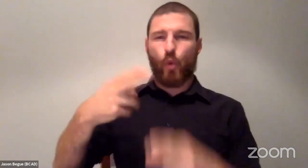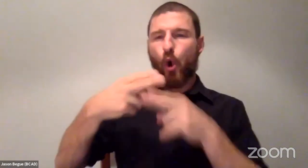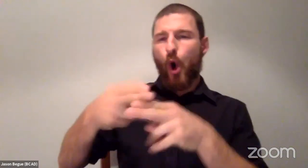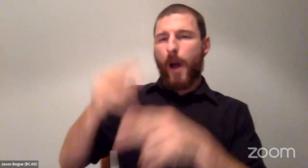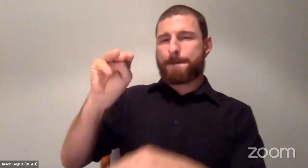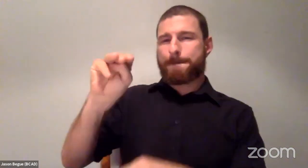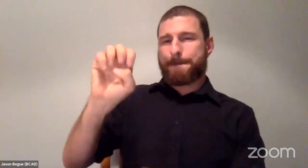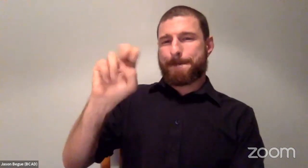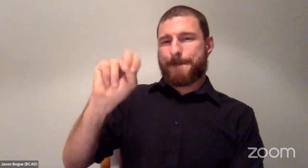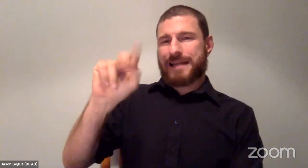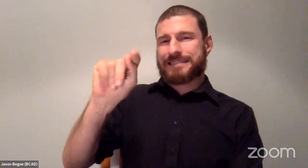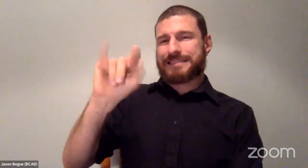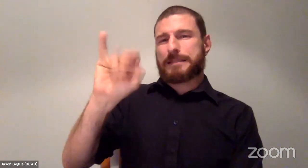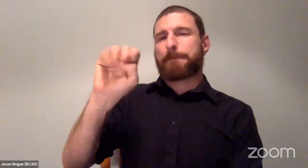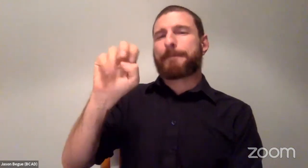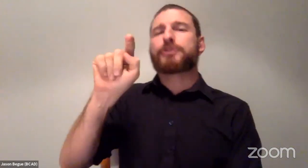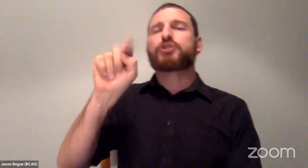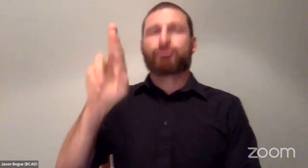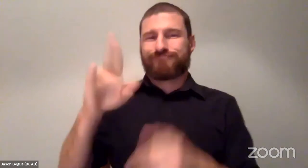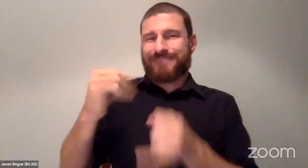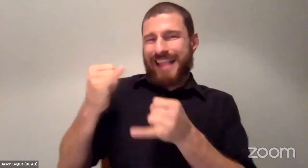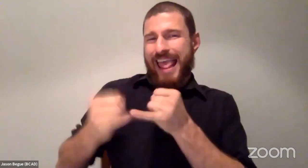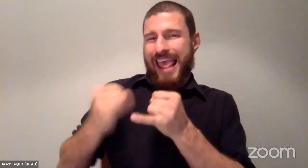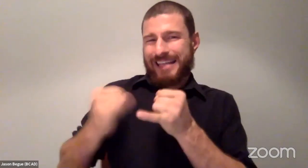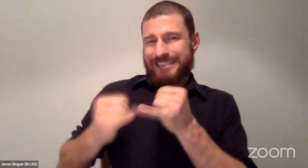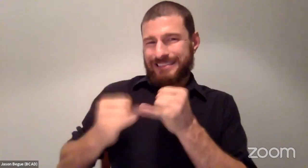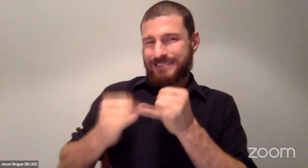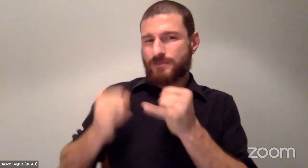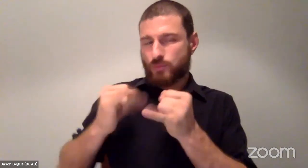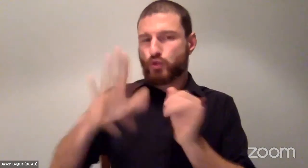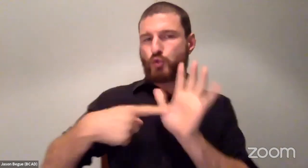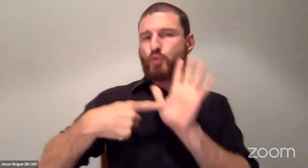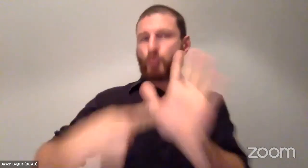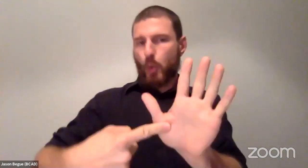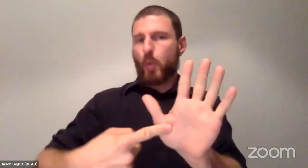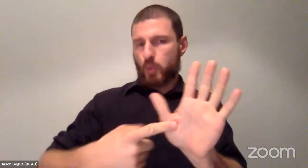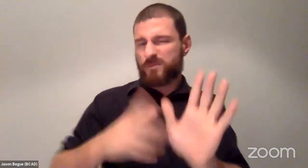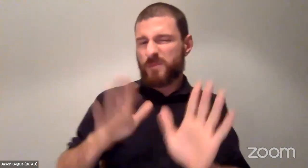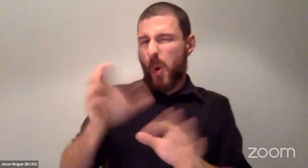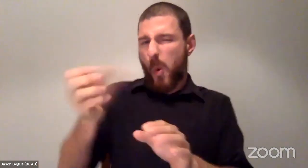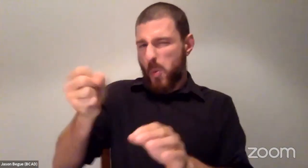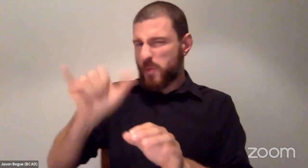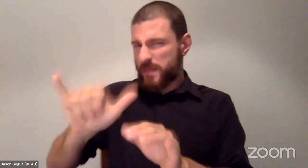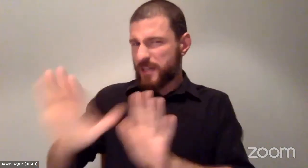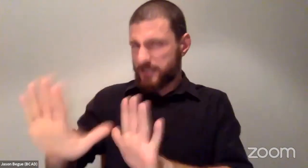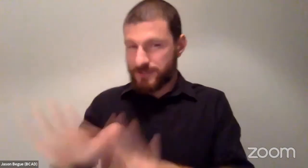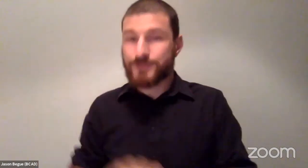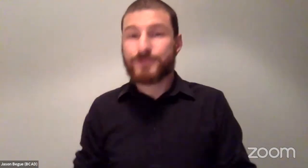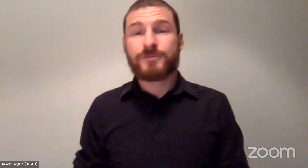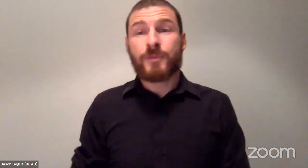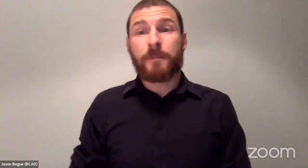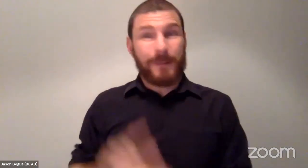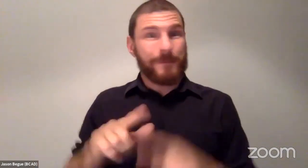for a polling. It is called a Mentimeter. We will do that at the conclusion of our panel